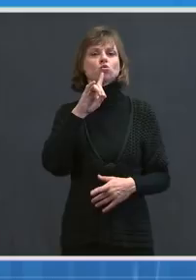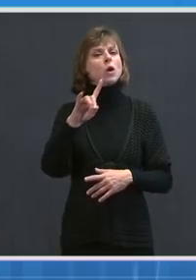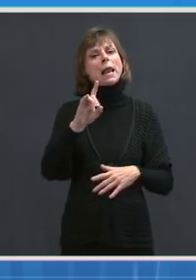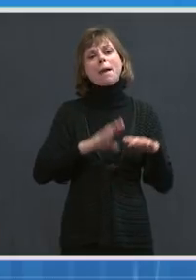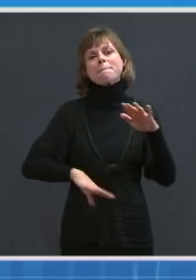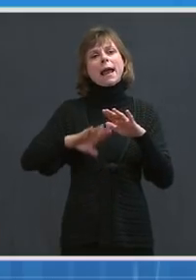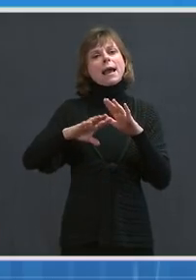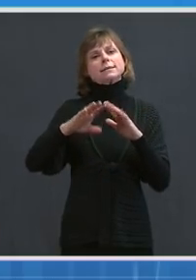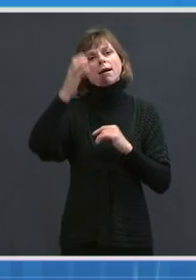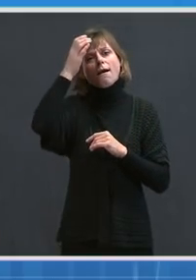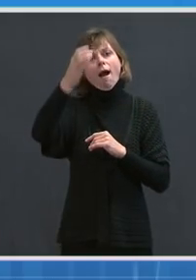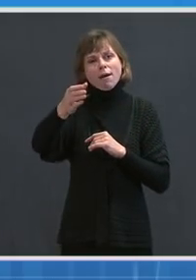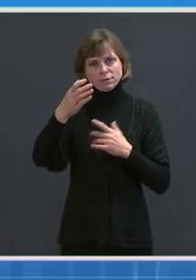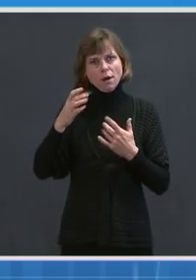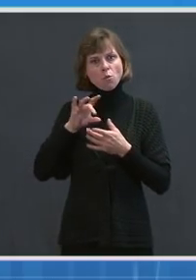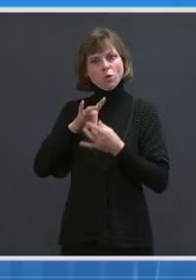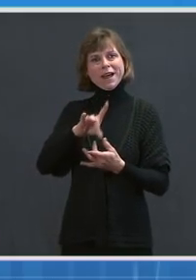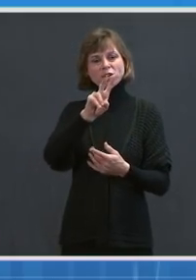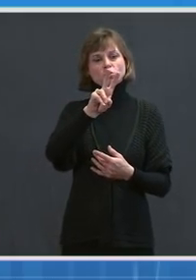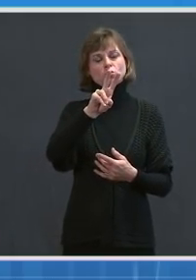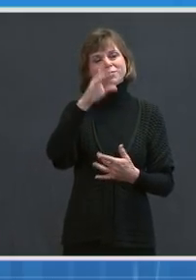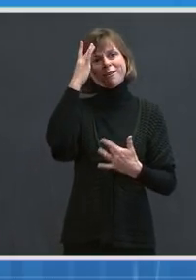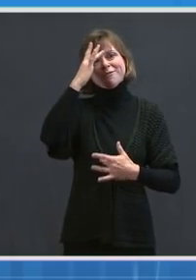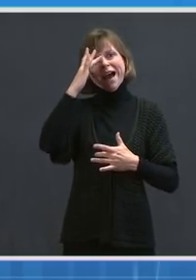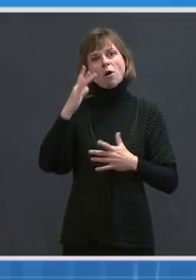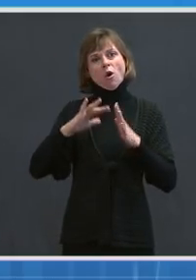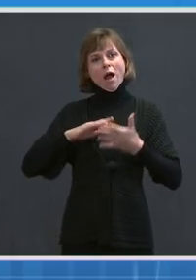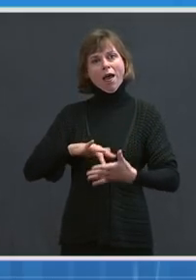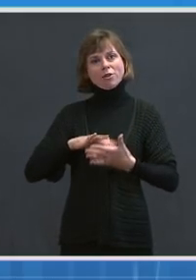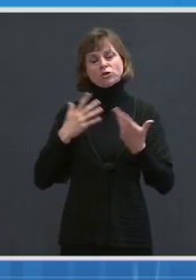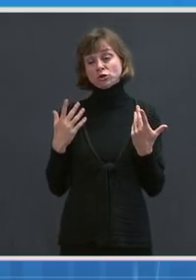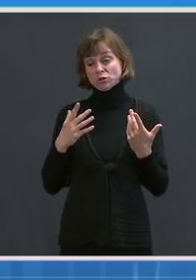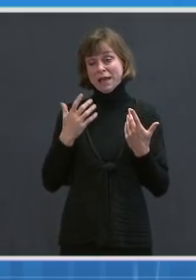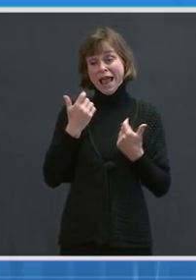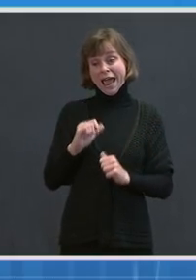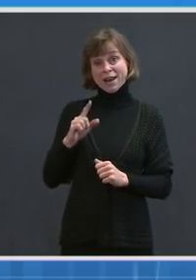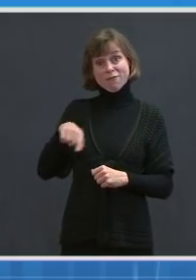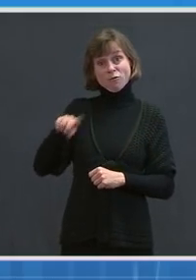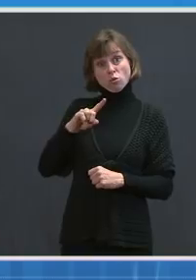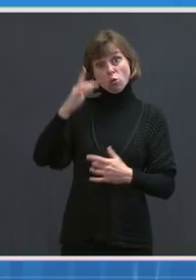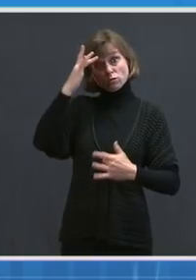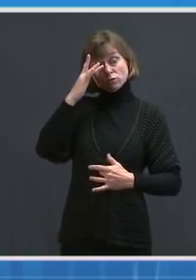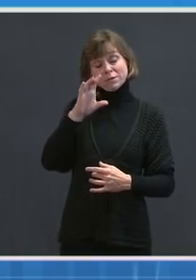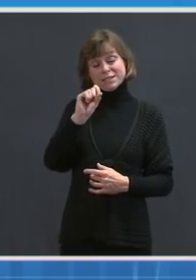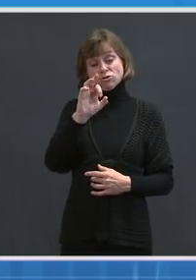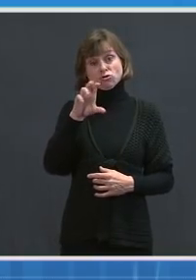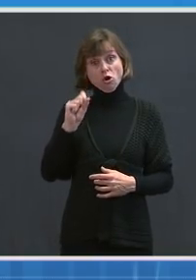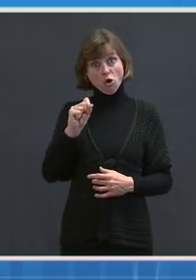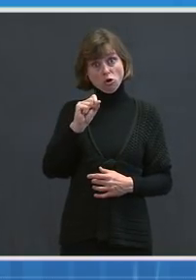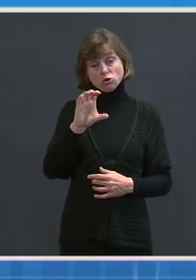namely, RNA viruses, like SARS-CoV-2, tend to mutate.